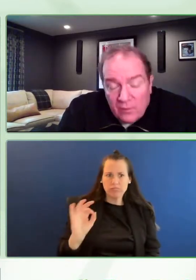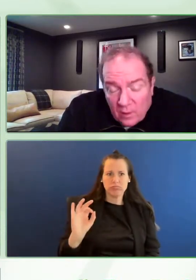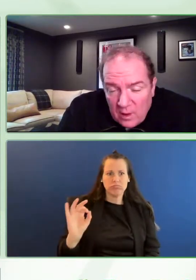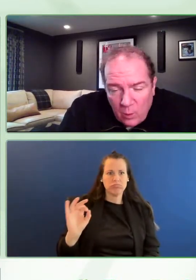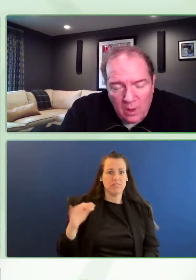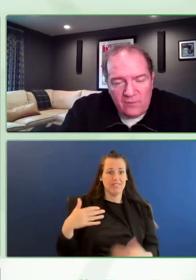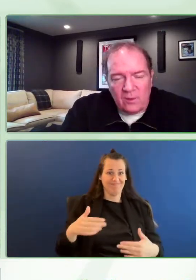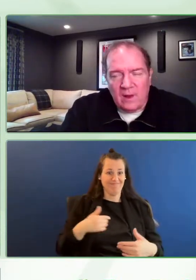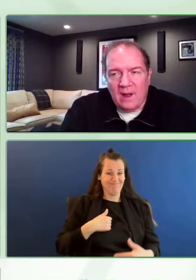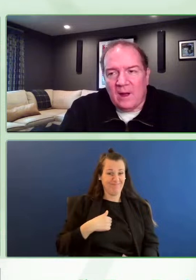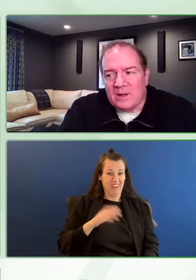Wonderful.